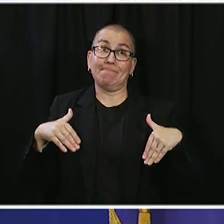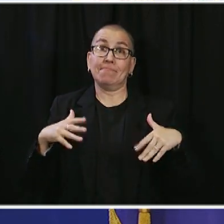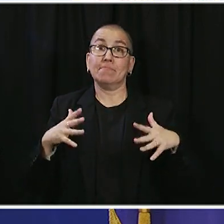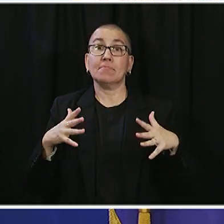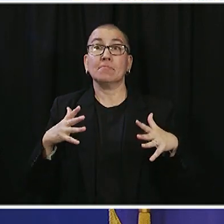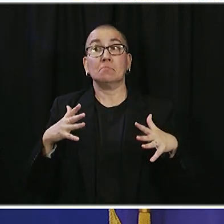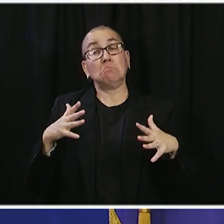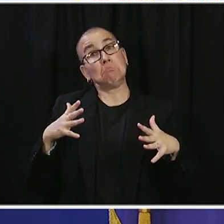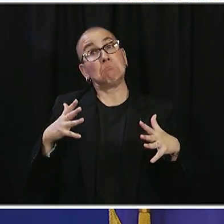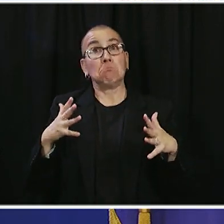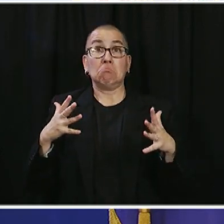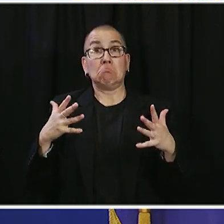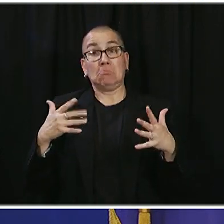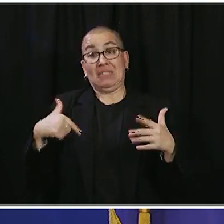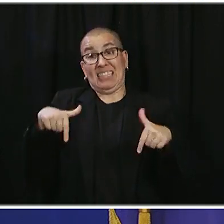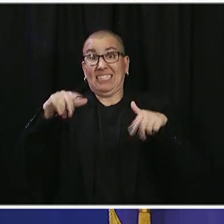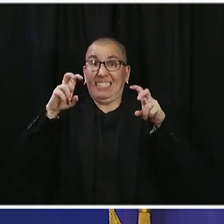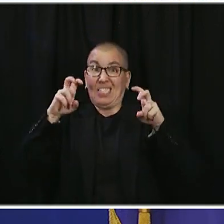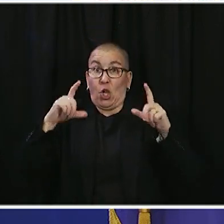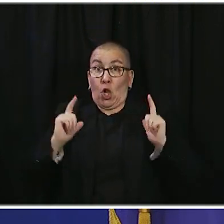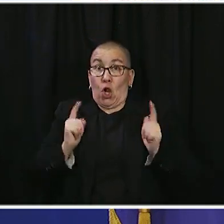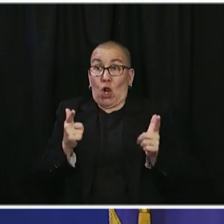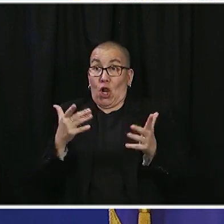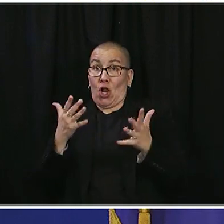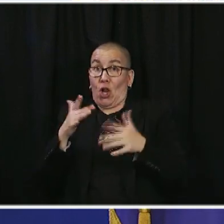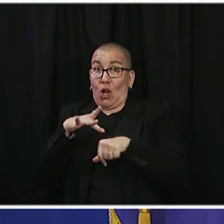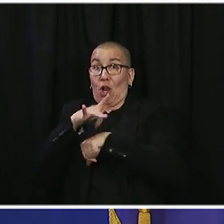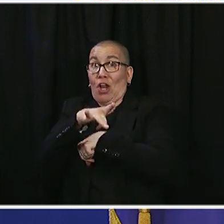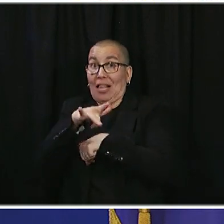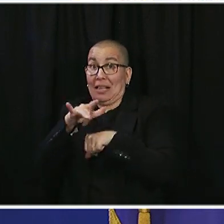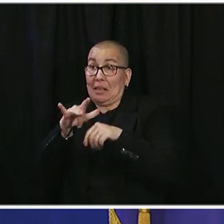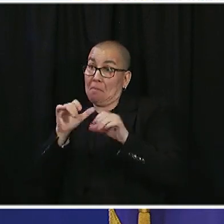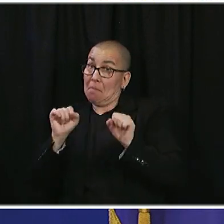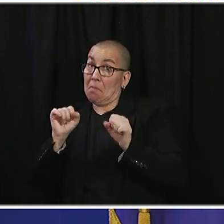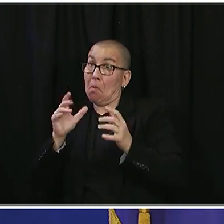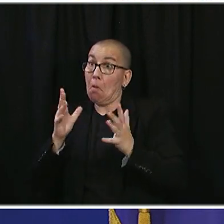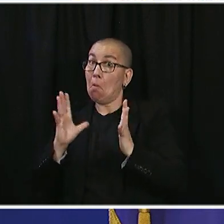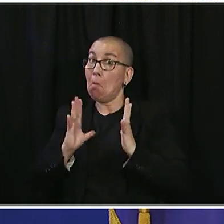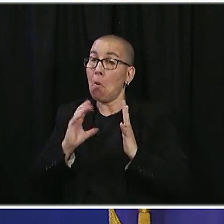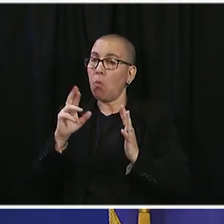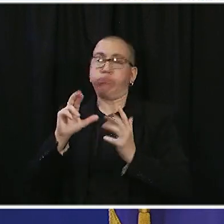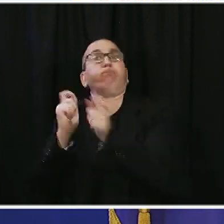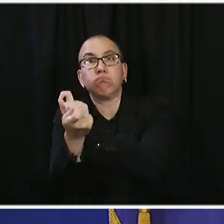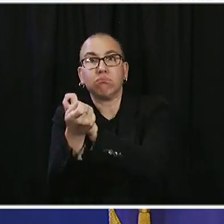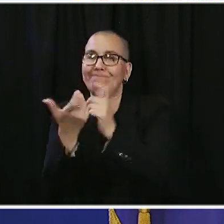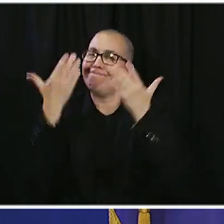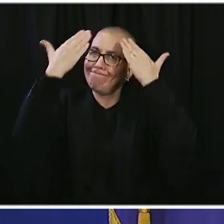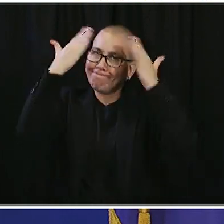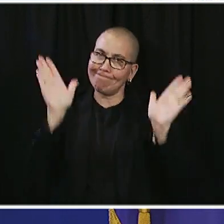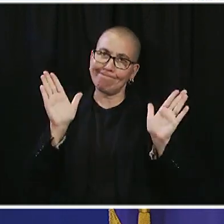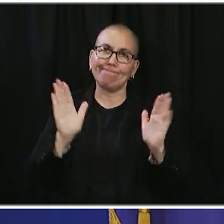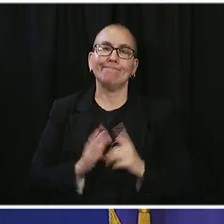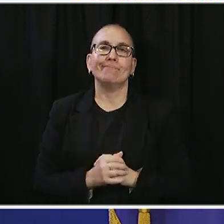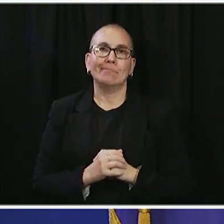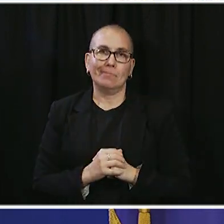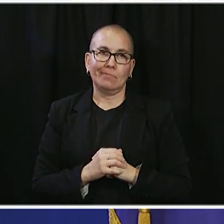THAT. I, AGAIN, WHEN I TALK TO OUR TEAM ABOUT JUNE 1ST AND GETTING THESE DATES